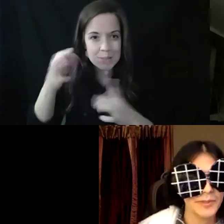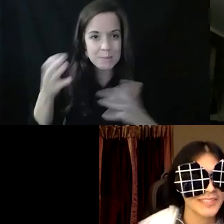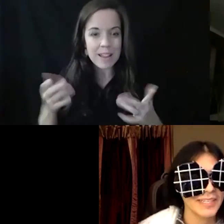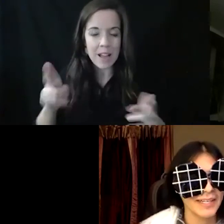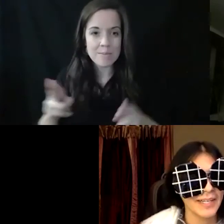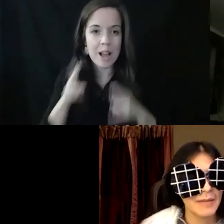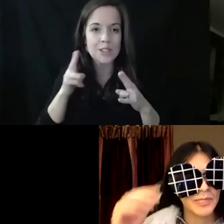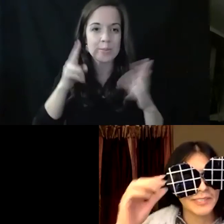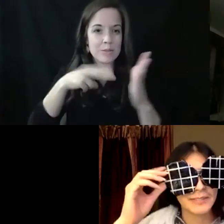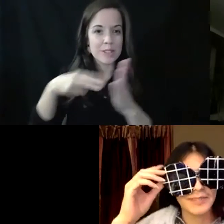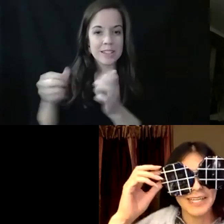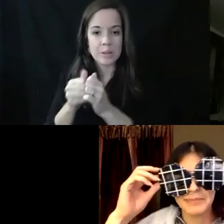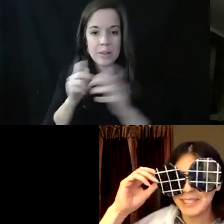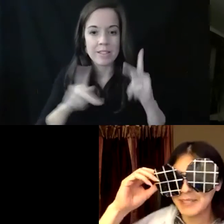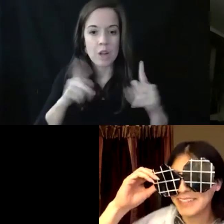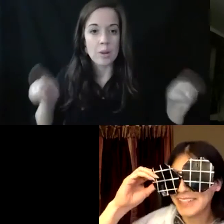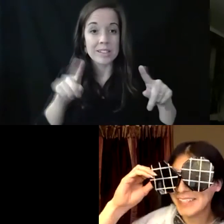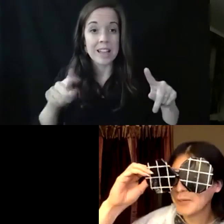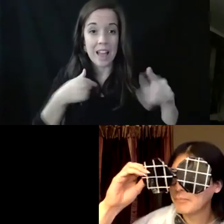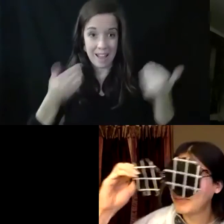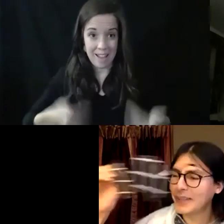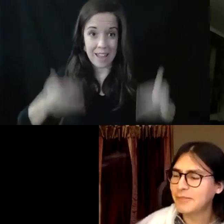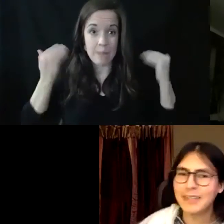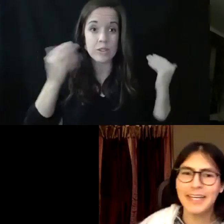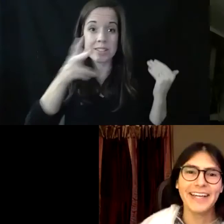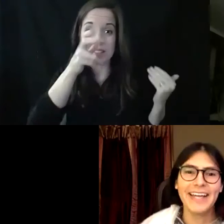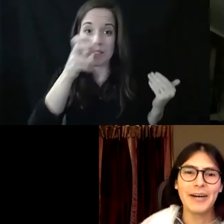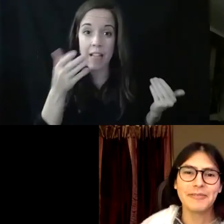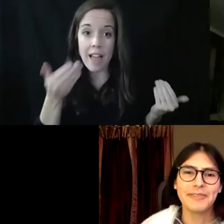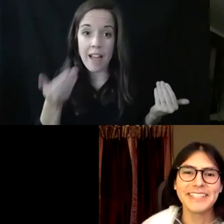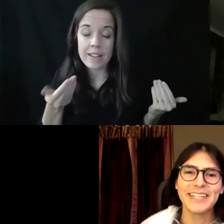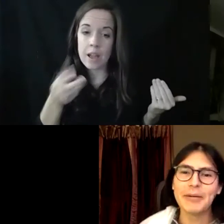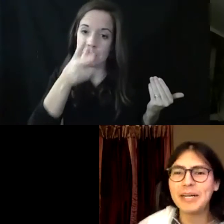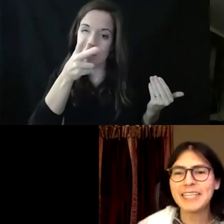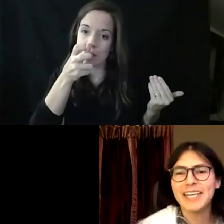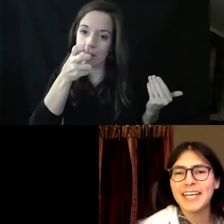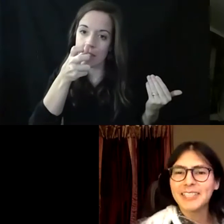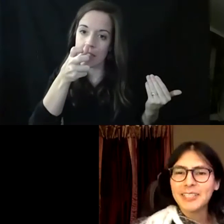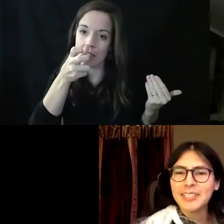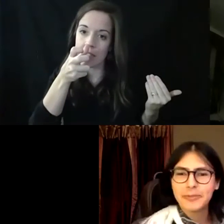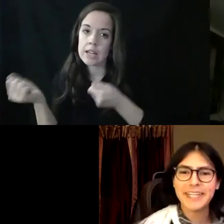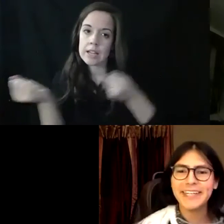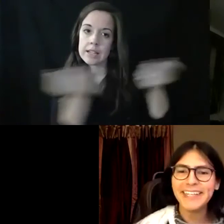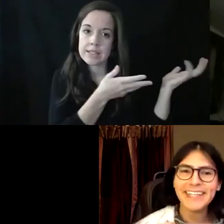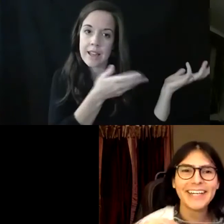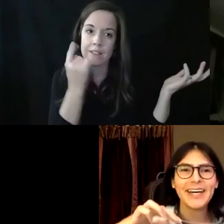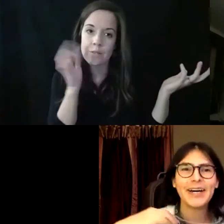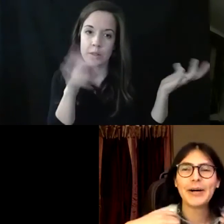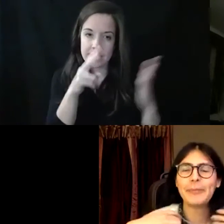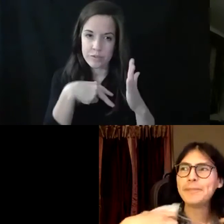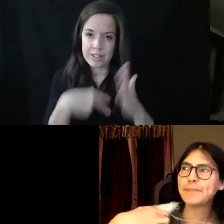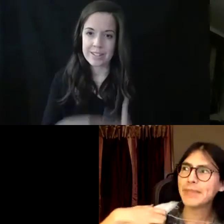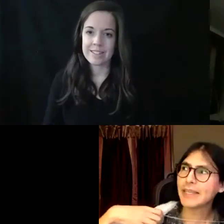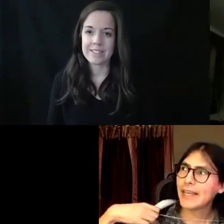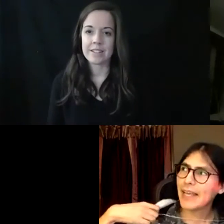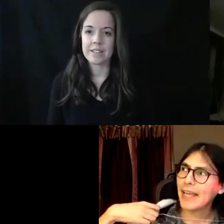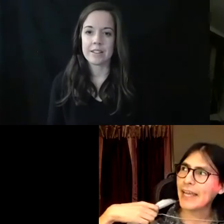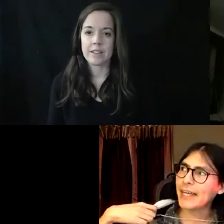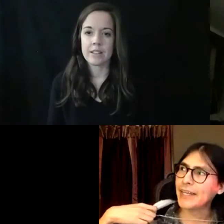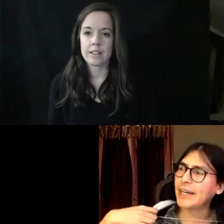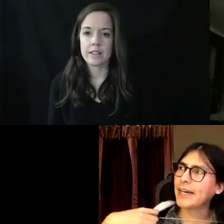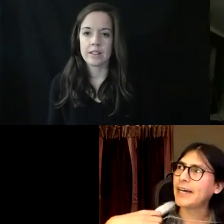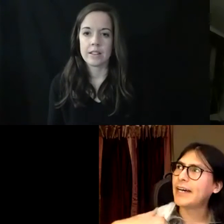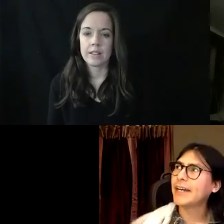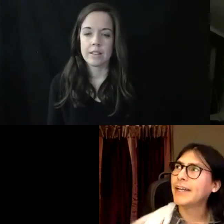folks. I am dressed as a fly; I’m going to put the fly outfit aside just for this reading. I